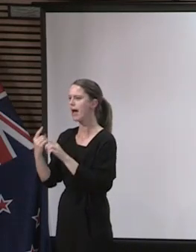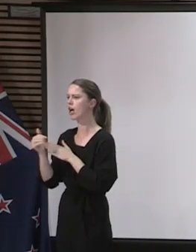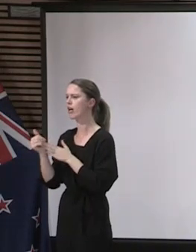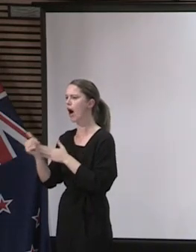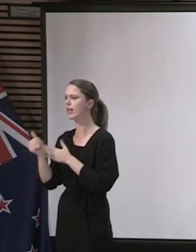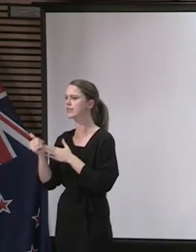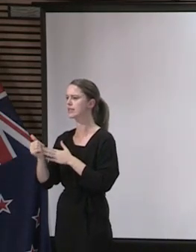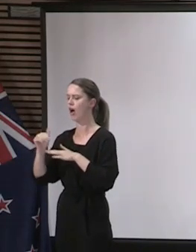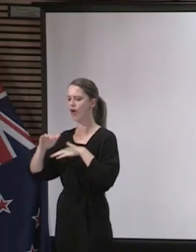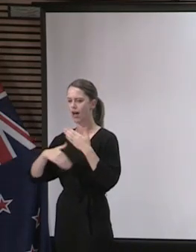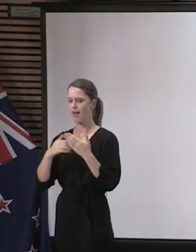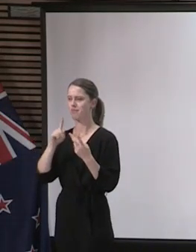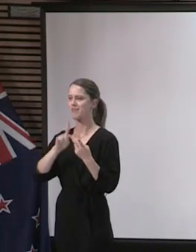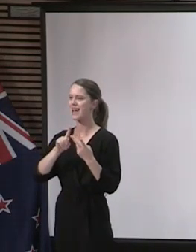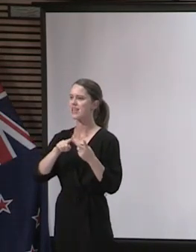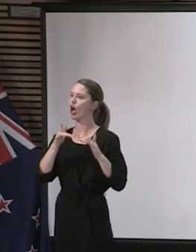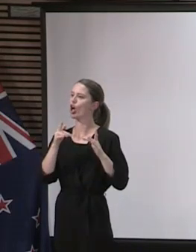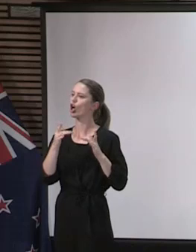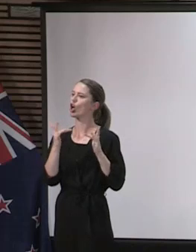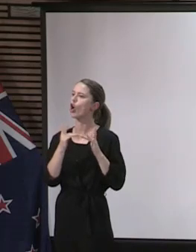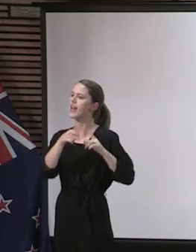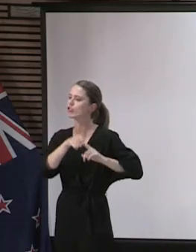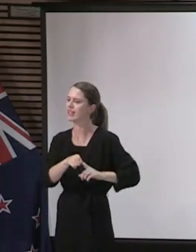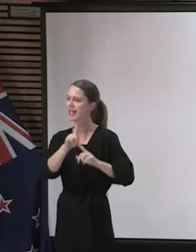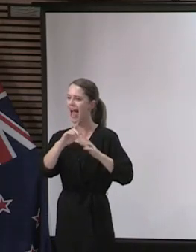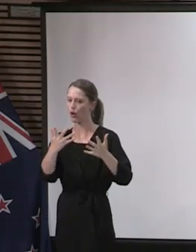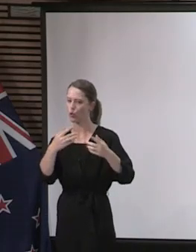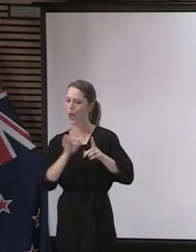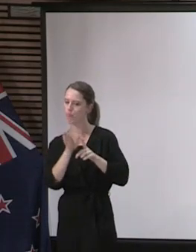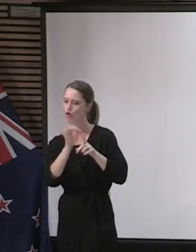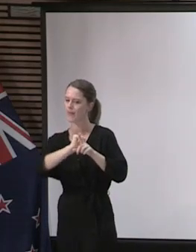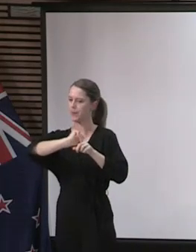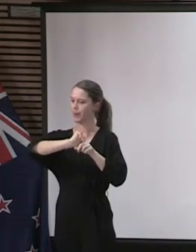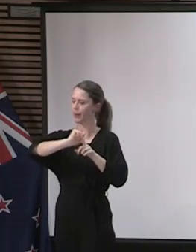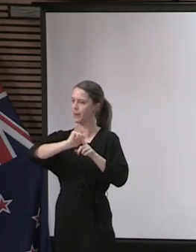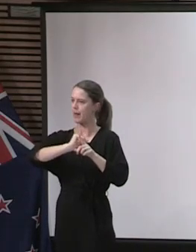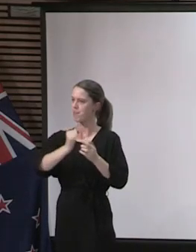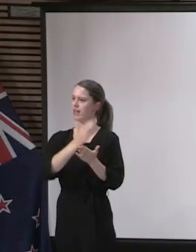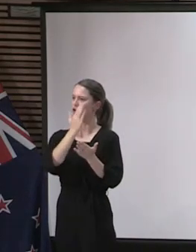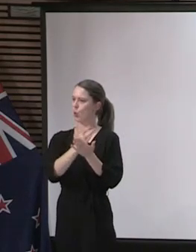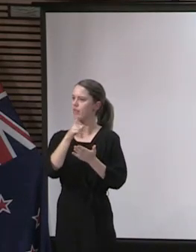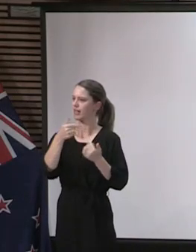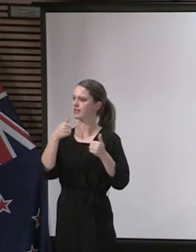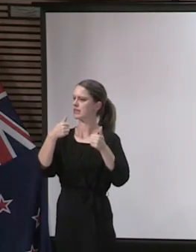has provided a report with very constructive feedback and guidance on how to further